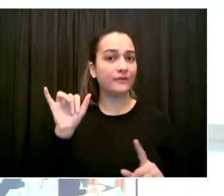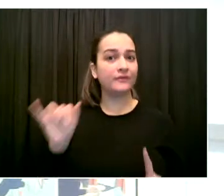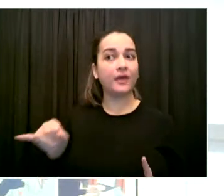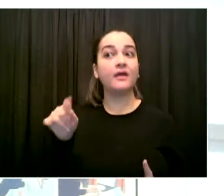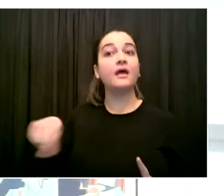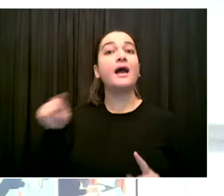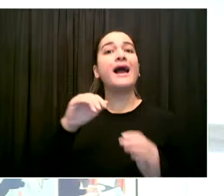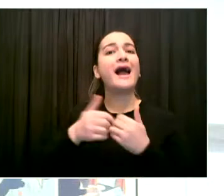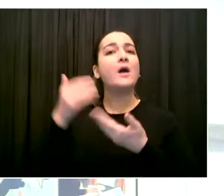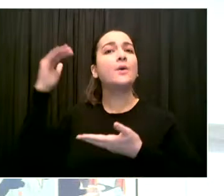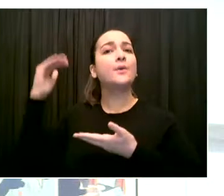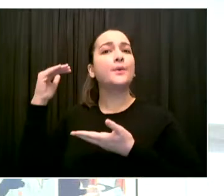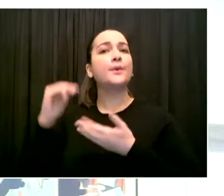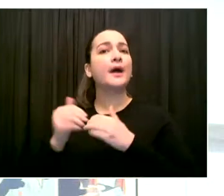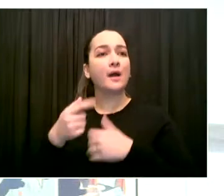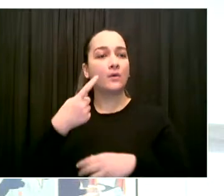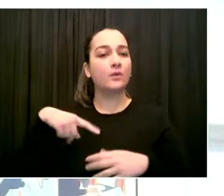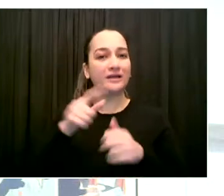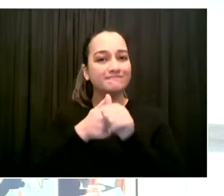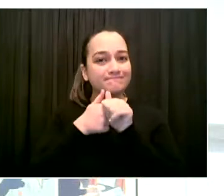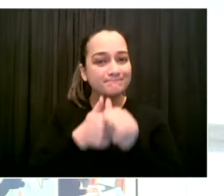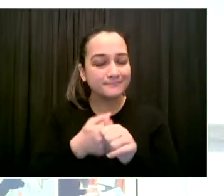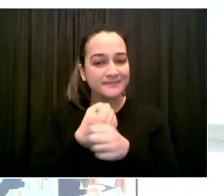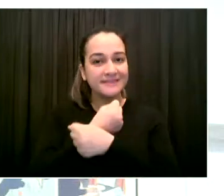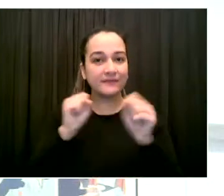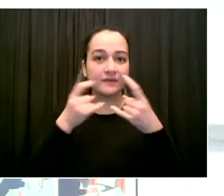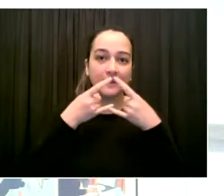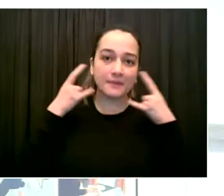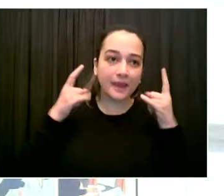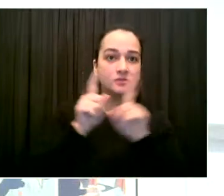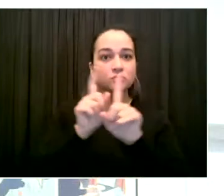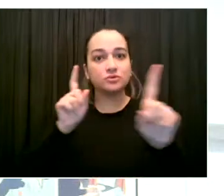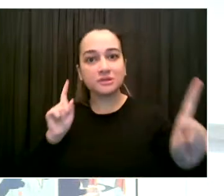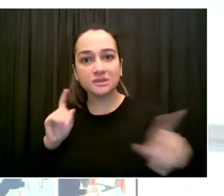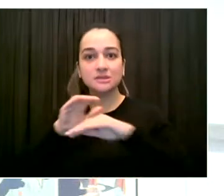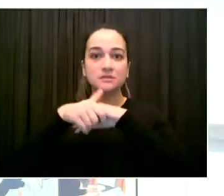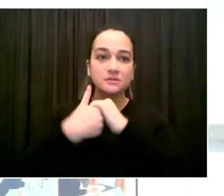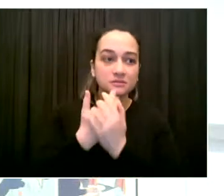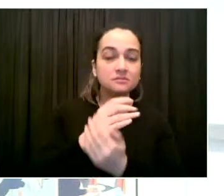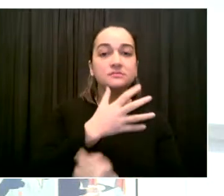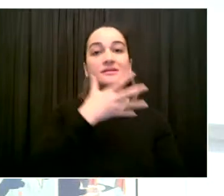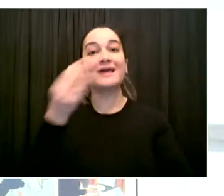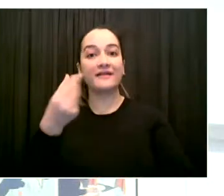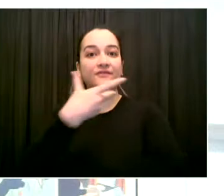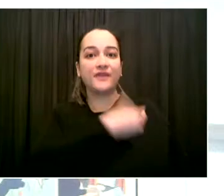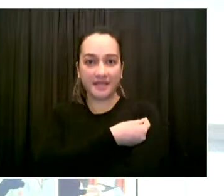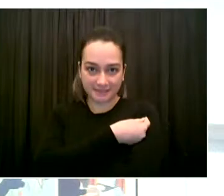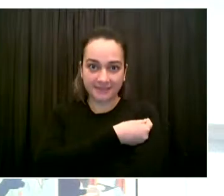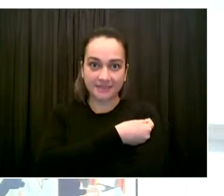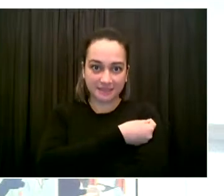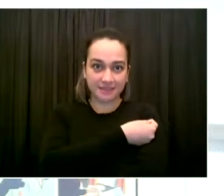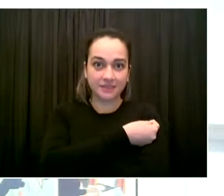IN WITH RESPECT TO THOSE NUMBBERS. THERE'S SO MANY THINGS THAT WE KNOW WOWORK TO DRIIE VTHEM DOWN. CORE PUBLIC HEALTH GETTING TESTED, VETTING GETTING